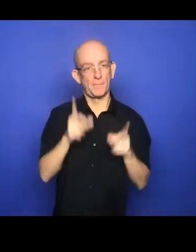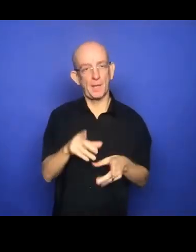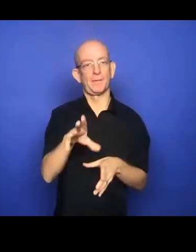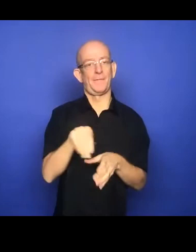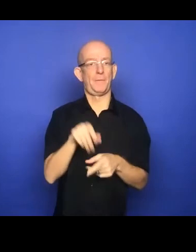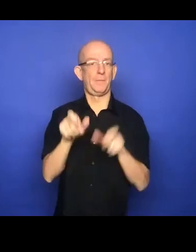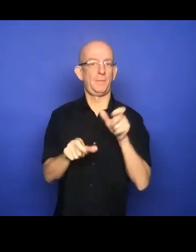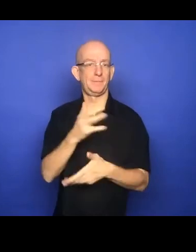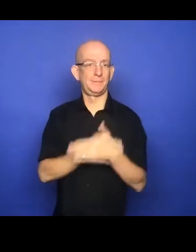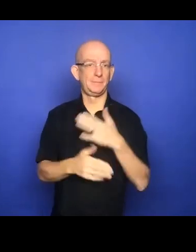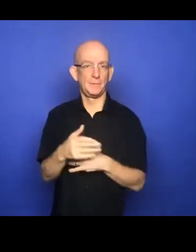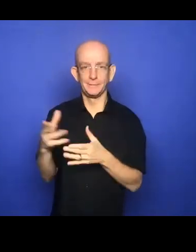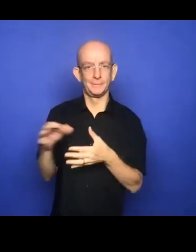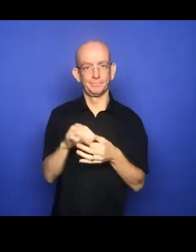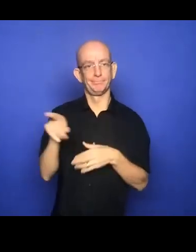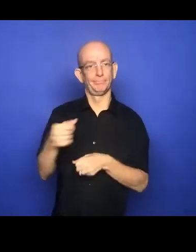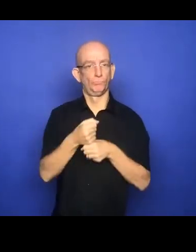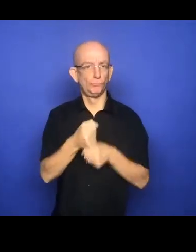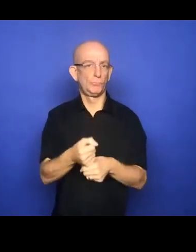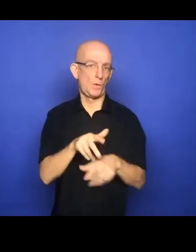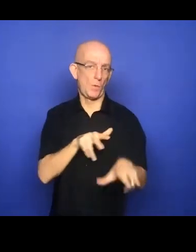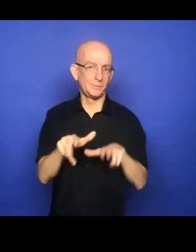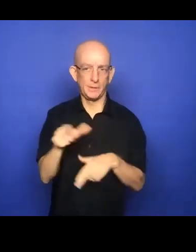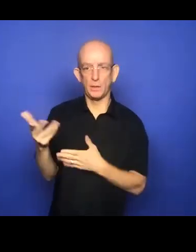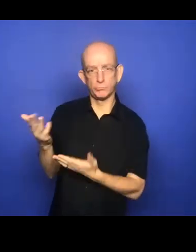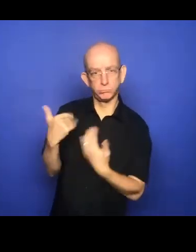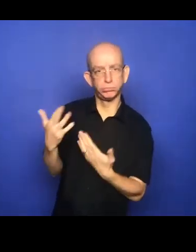implementation and monitoring of response and recovery efforts and to